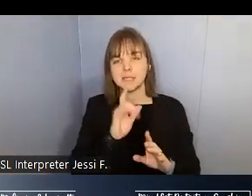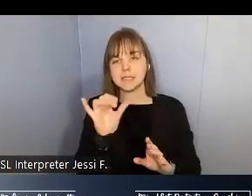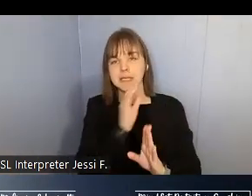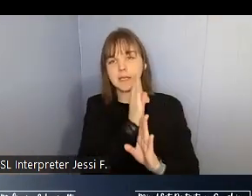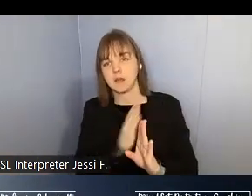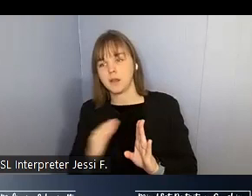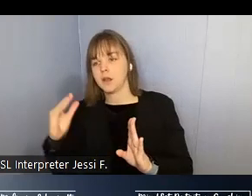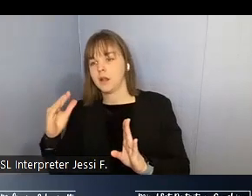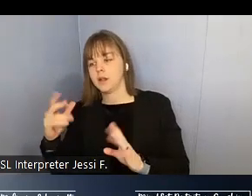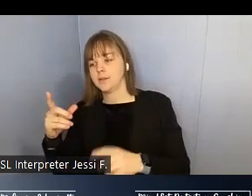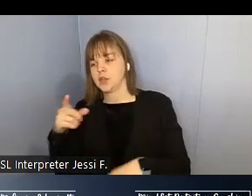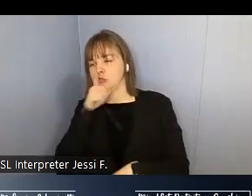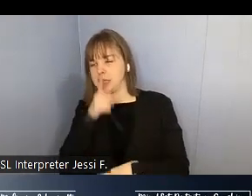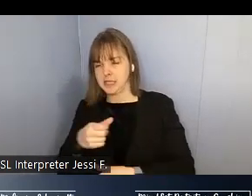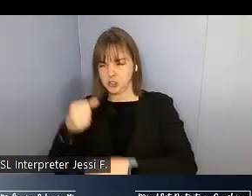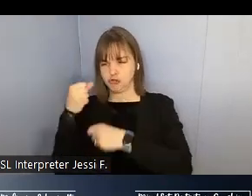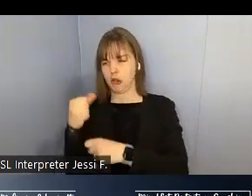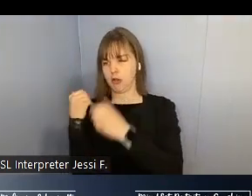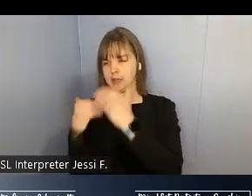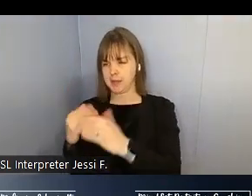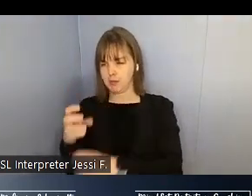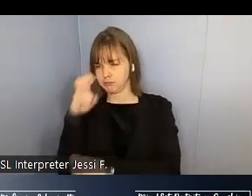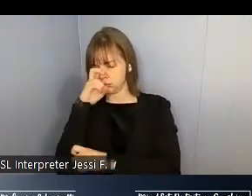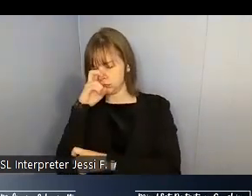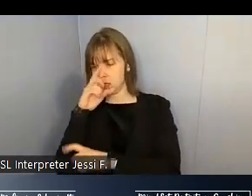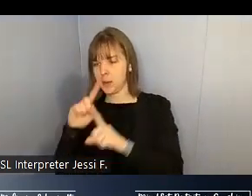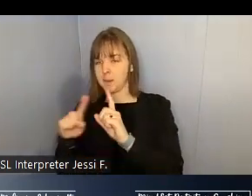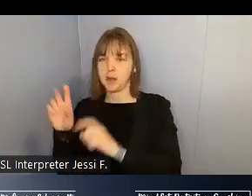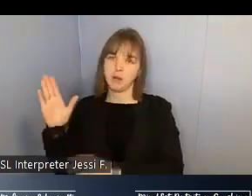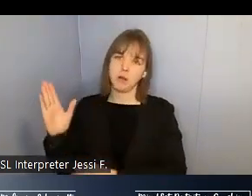got hardcore restriction. And on the other end of the pendulum, you've got bingeing and eating.